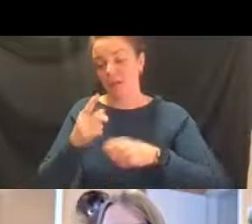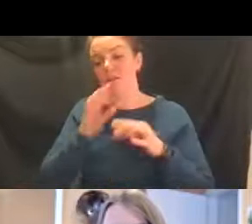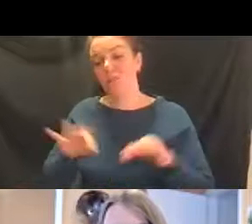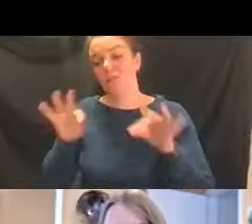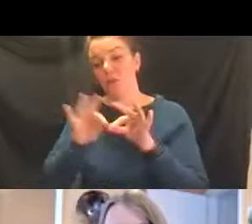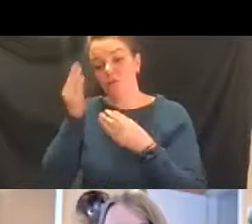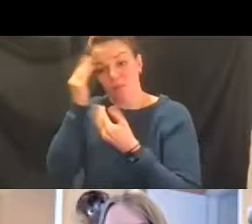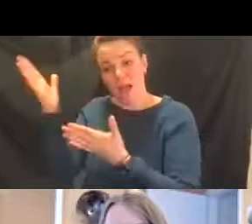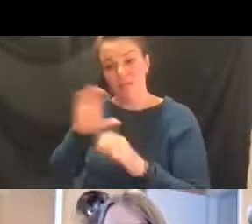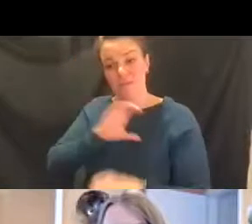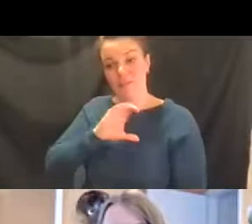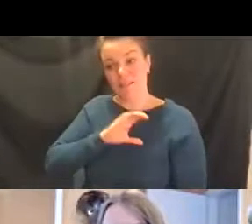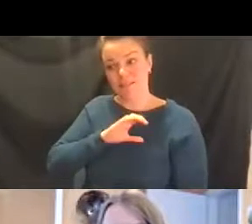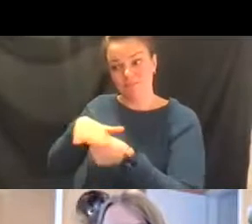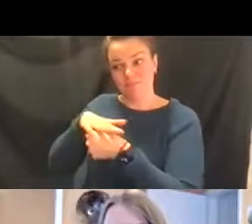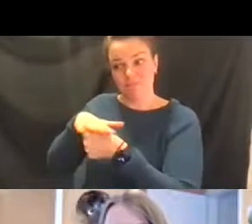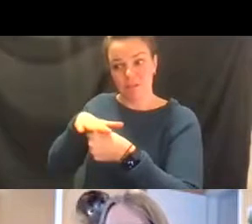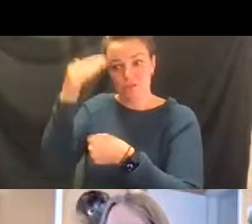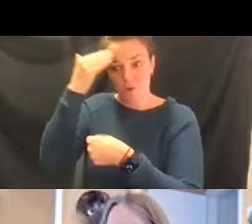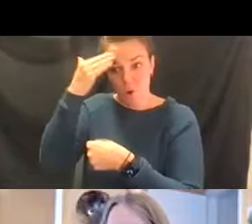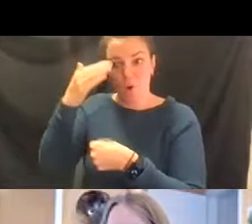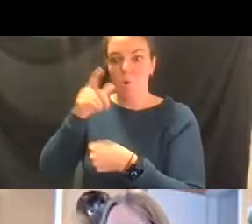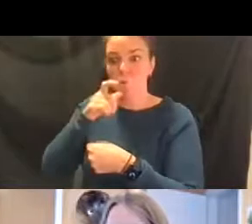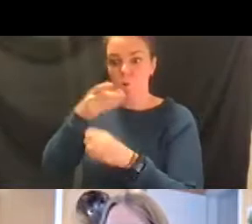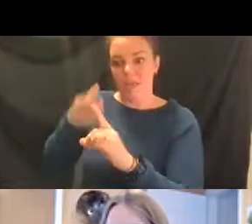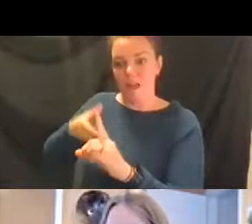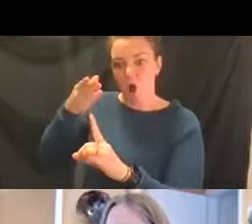that they're in so that if they're found wandering they'll know where to bring them back to.